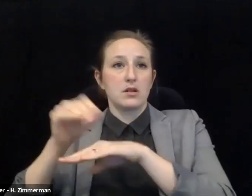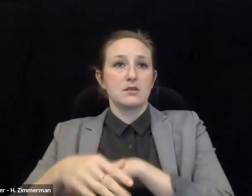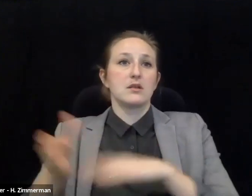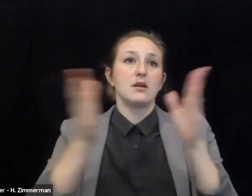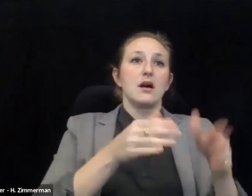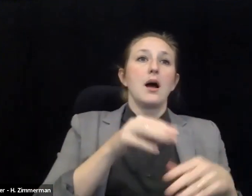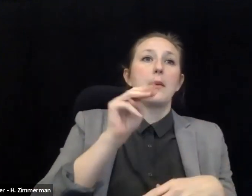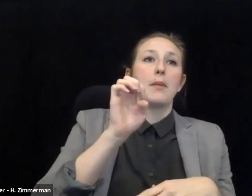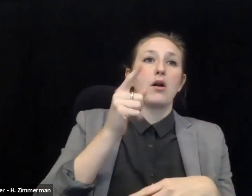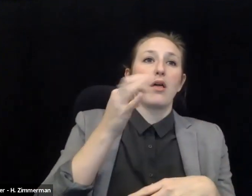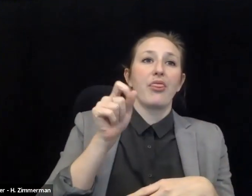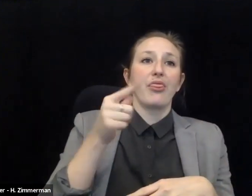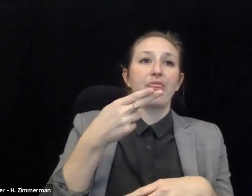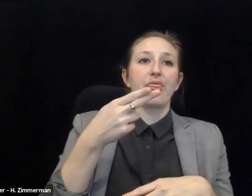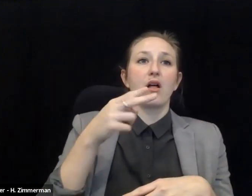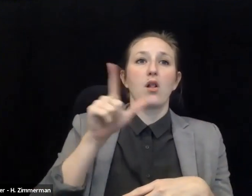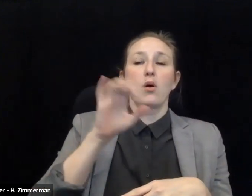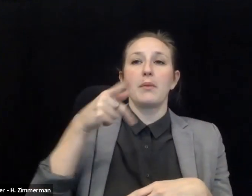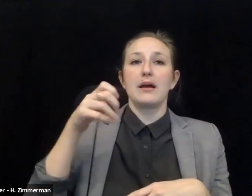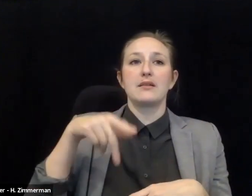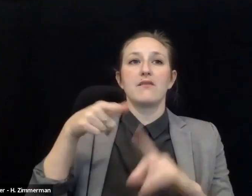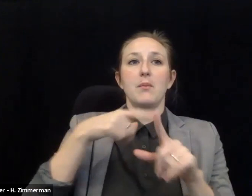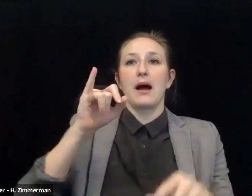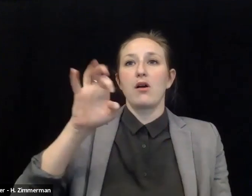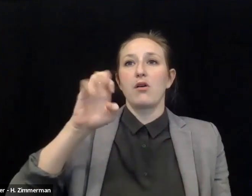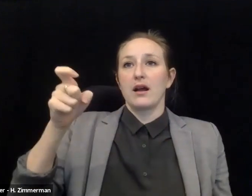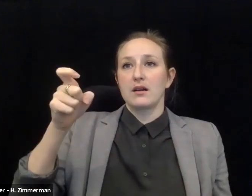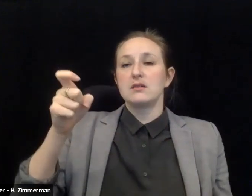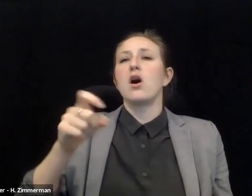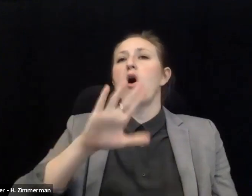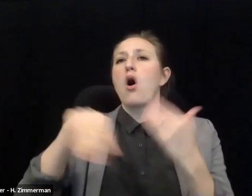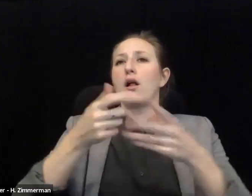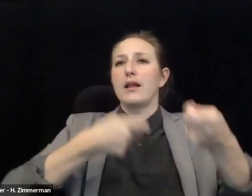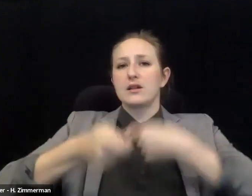from IREX all excellent partner organization exchange providers that we've been working with